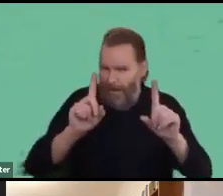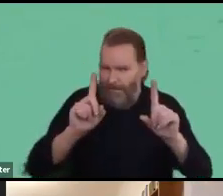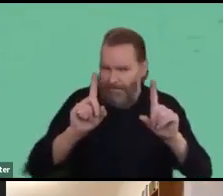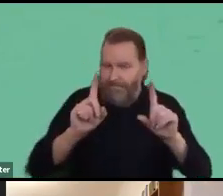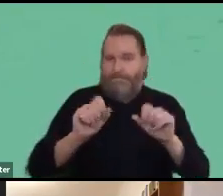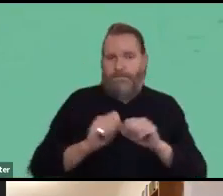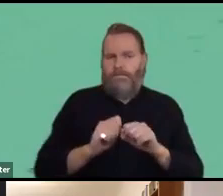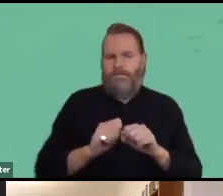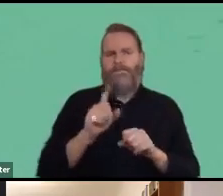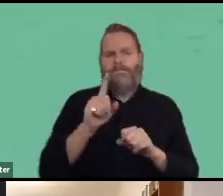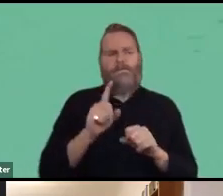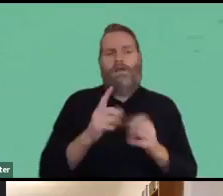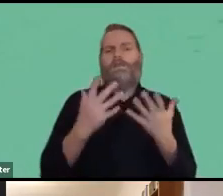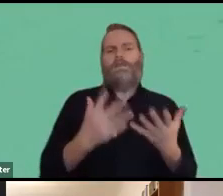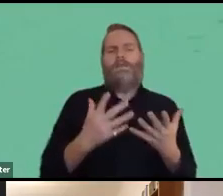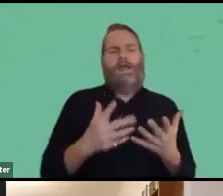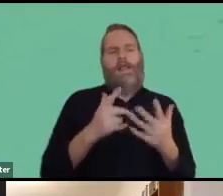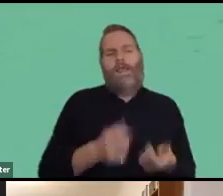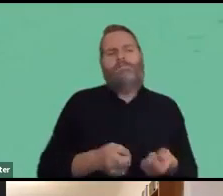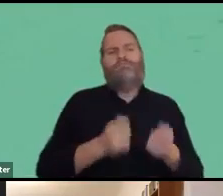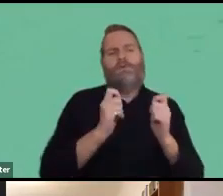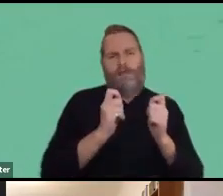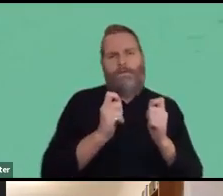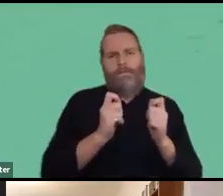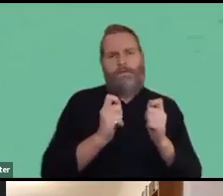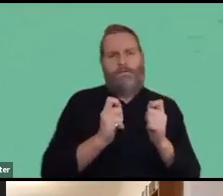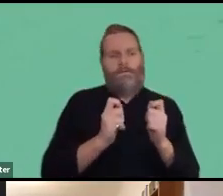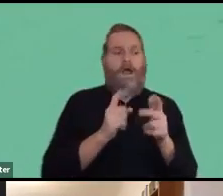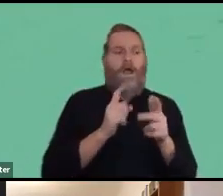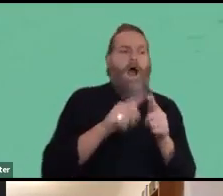other public sector workers as much as civil servants including local government which is